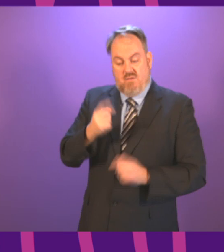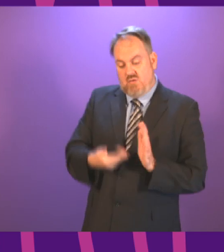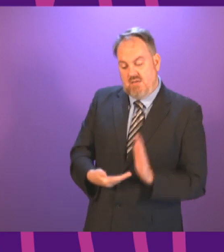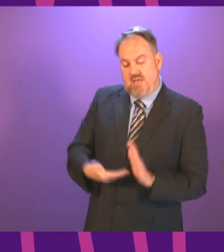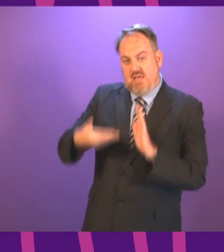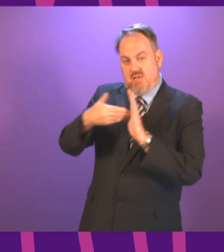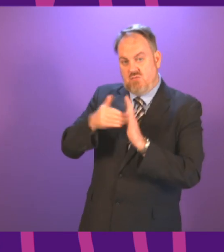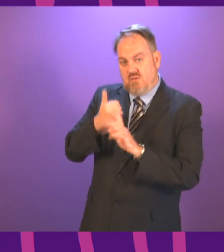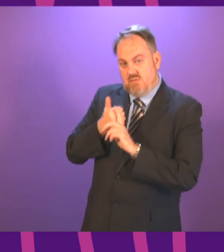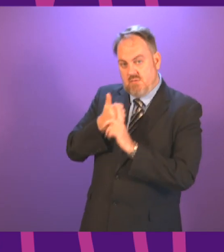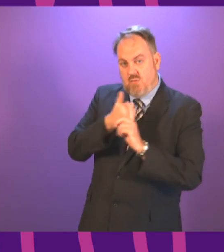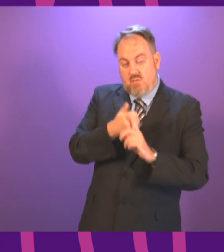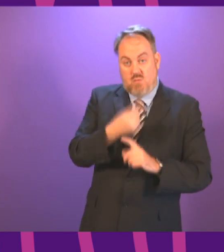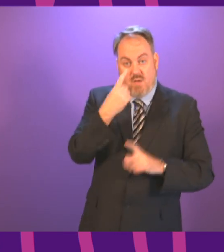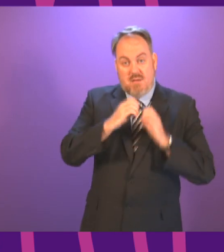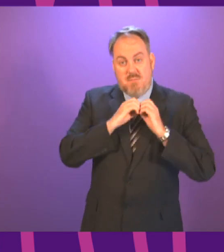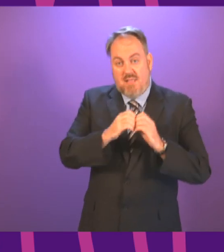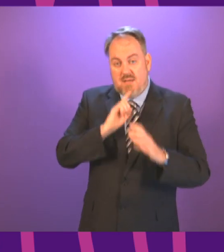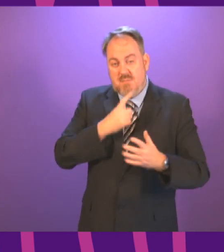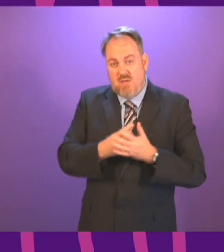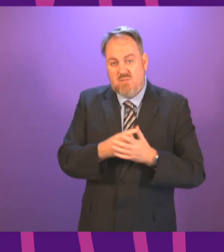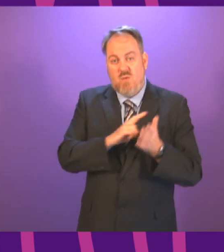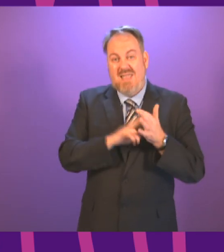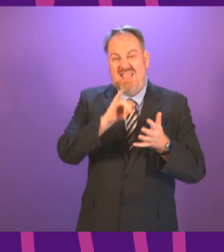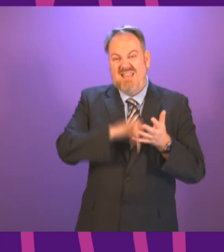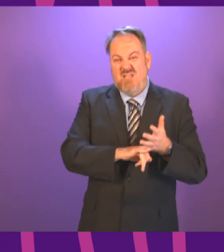invested in additional support, including more than £1 billion for national health